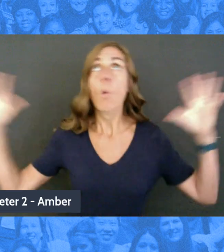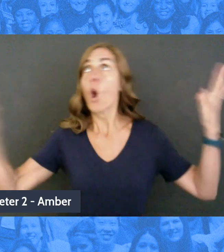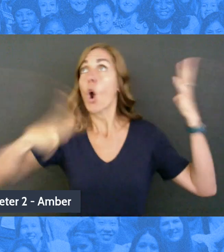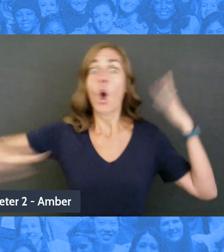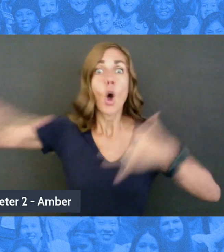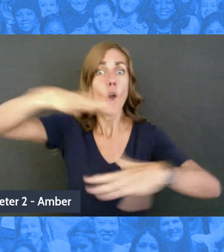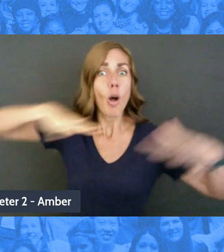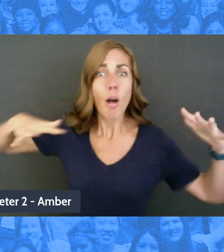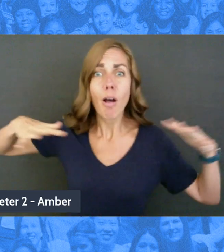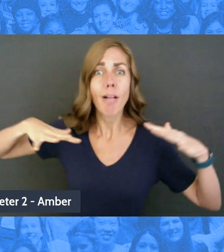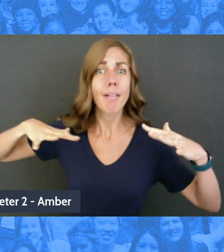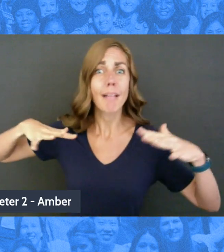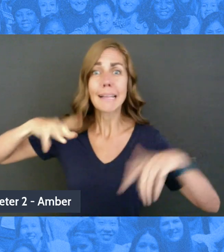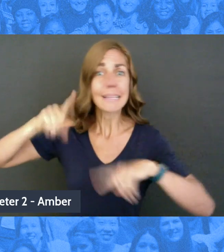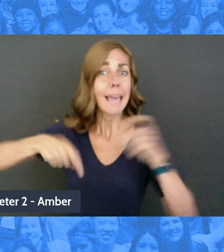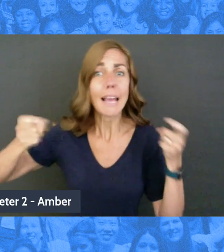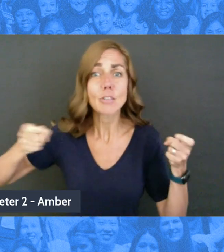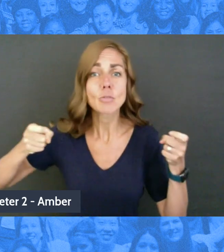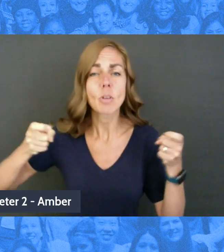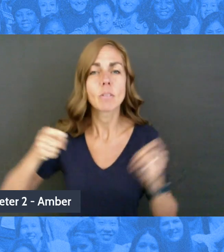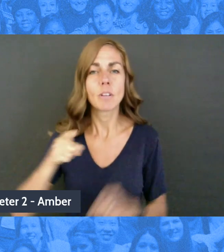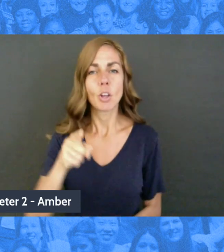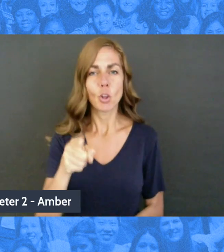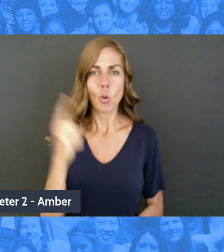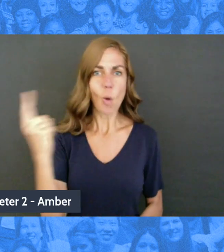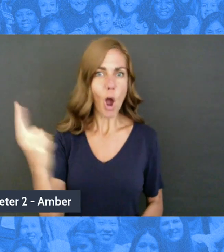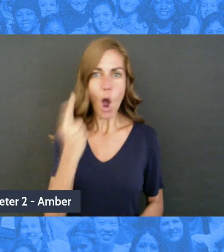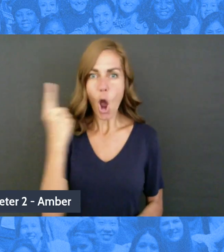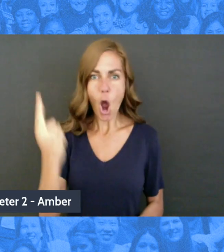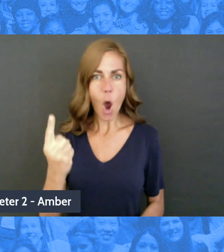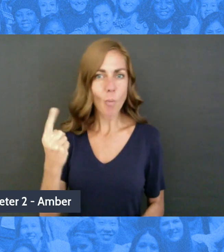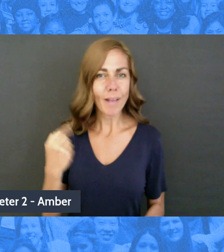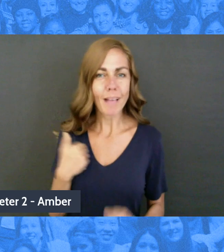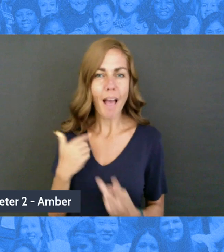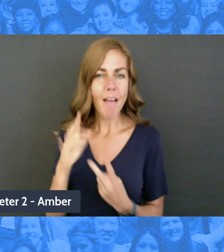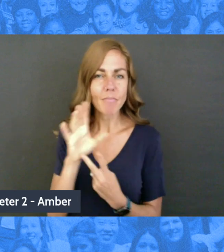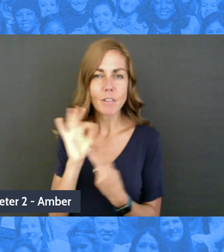you always have agency, sovereignty and choice